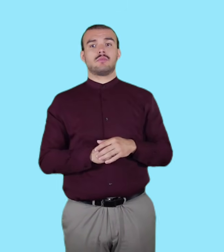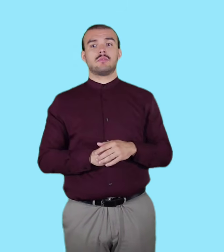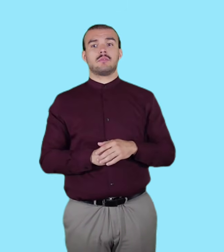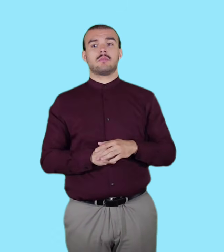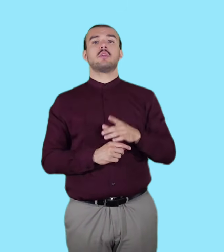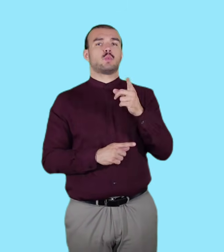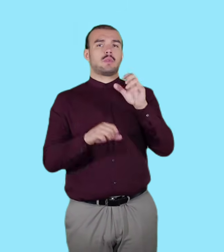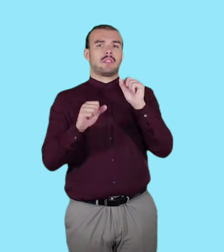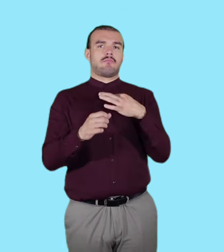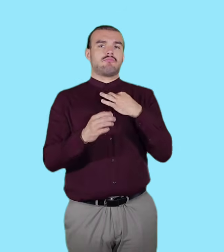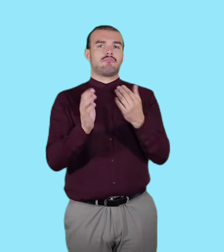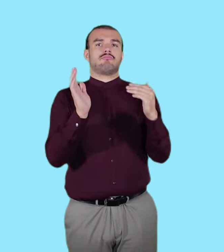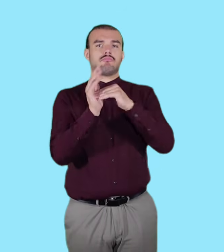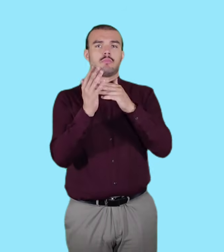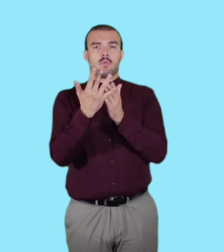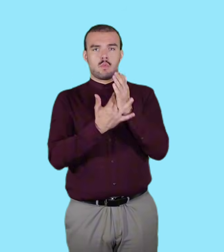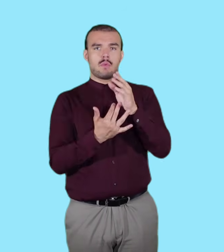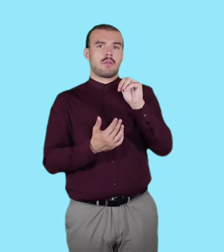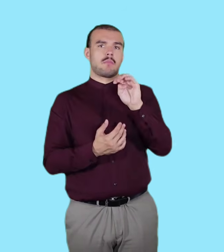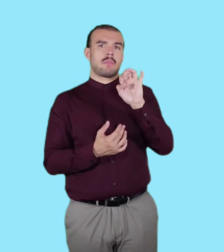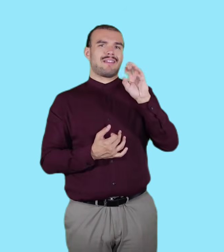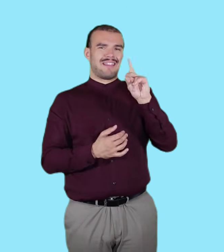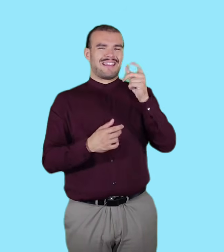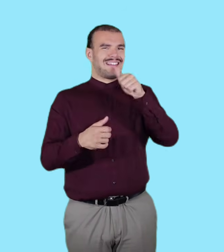you can reapply for Medicaid at any time.